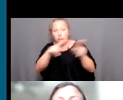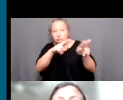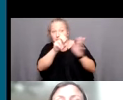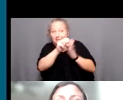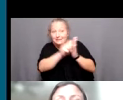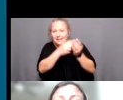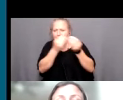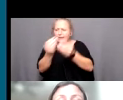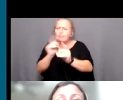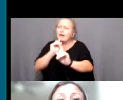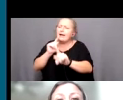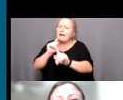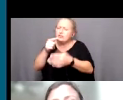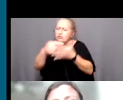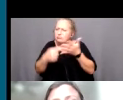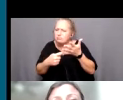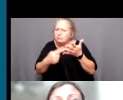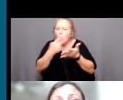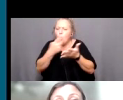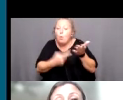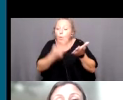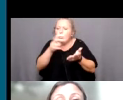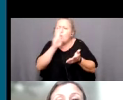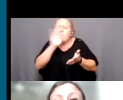Community look to the state for answers about what that transition will look